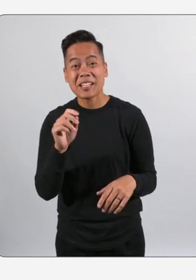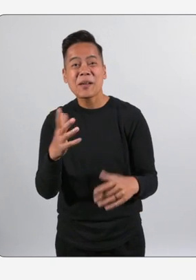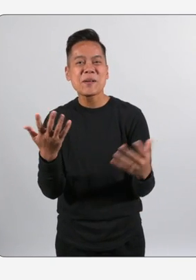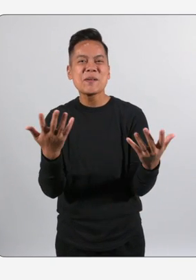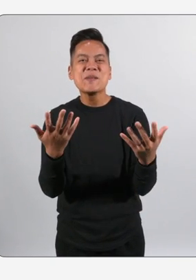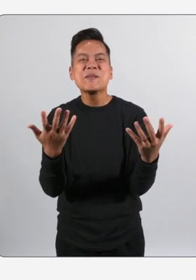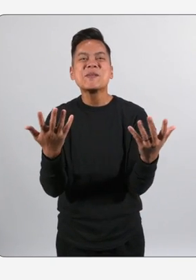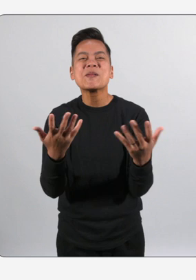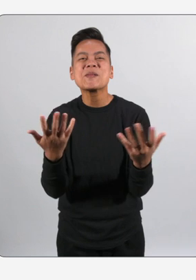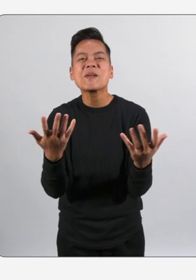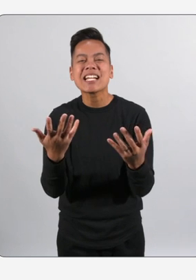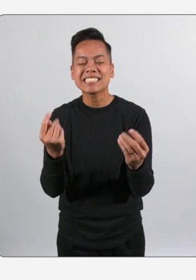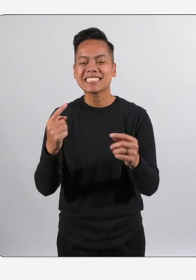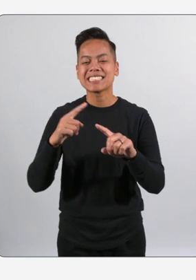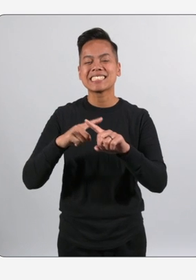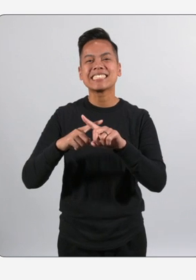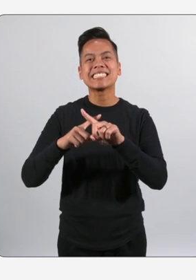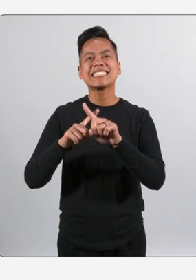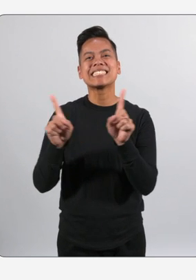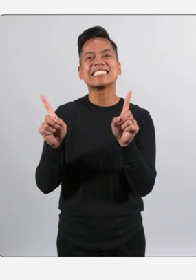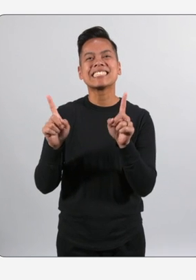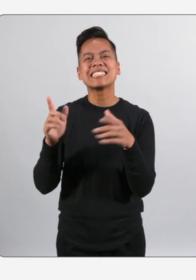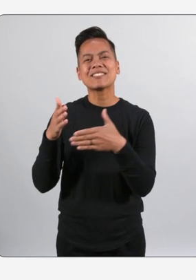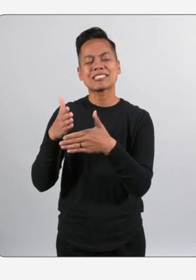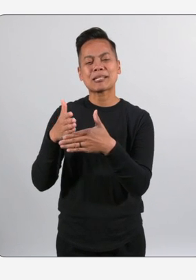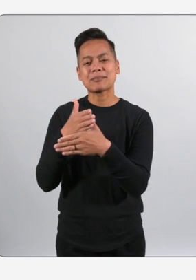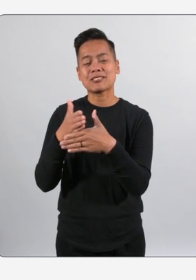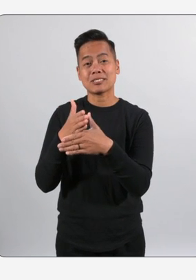I can tell in the room. What's the difference between a